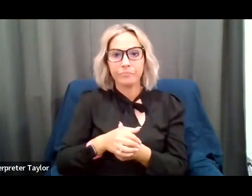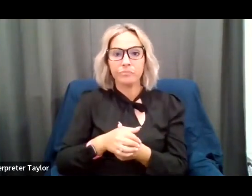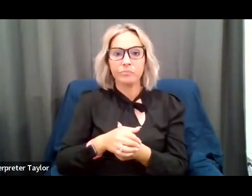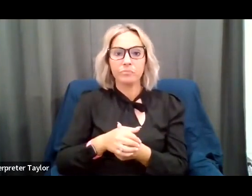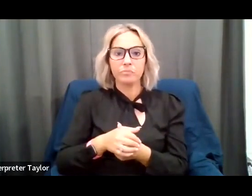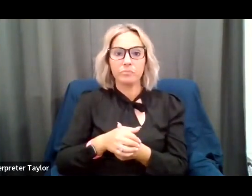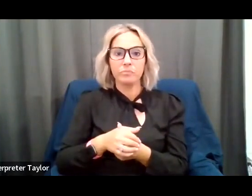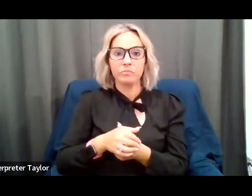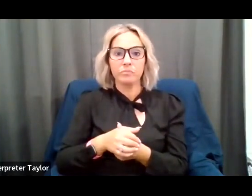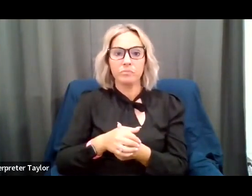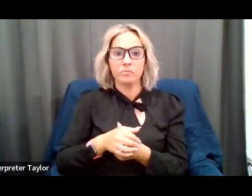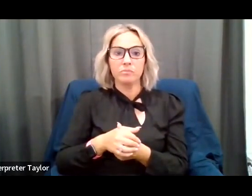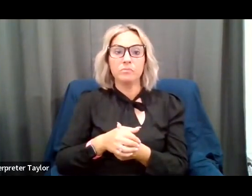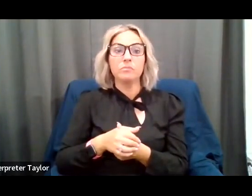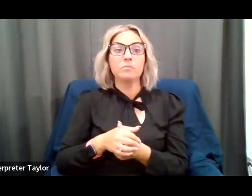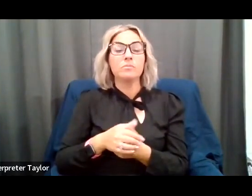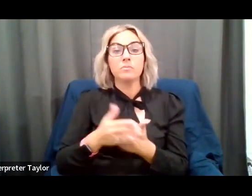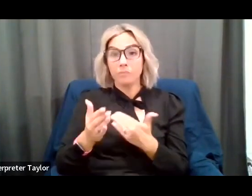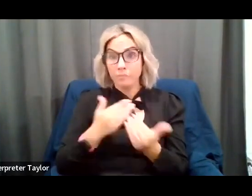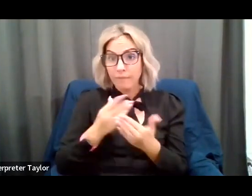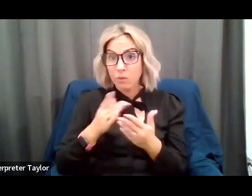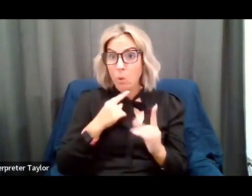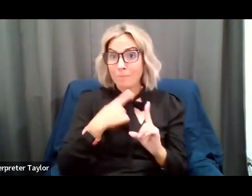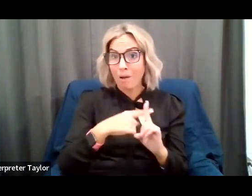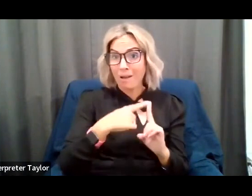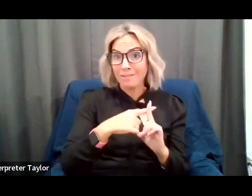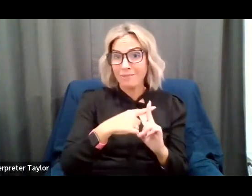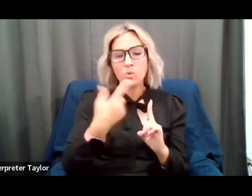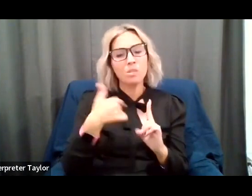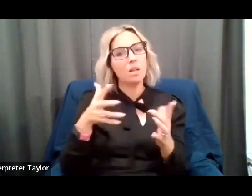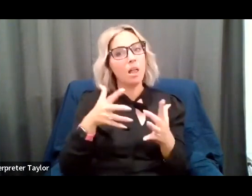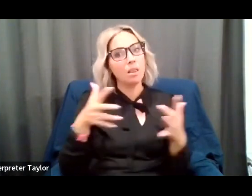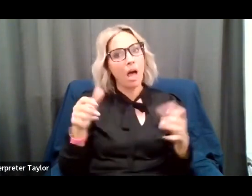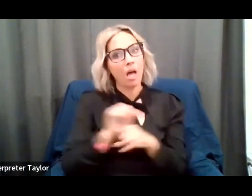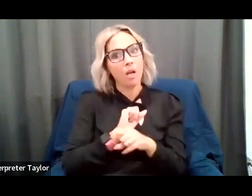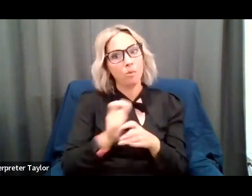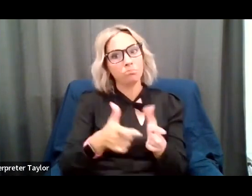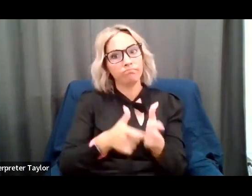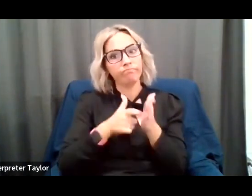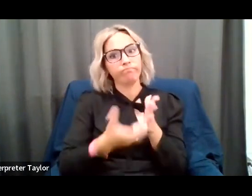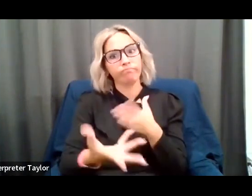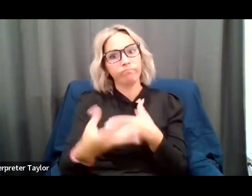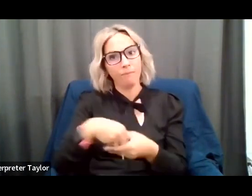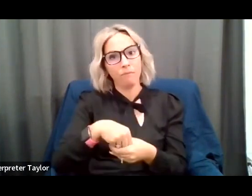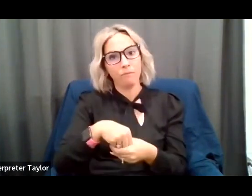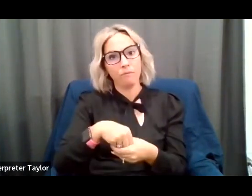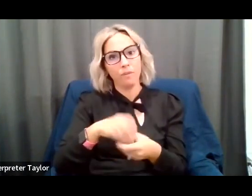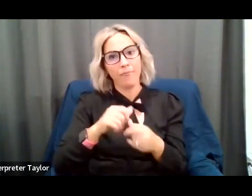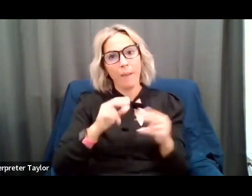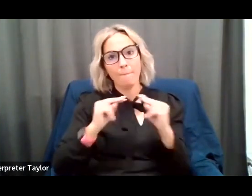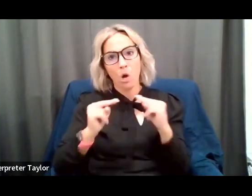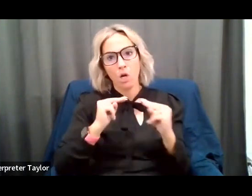Though positive, there was a lot of work that goes into the Bargaining process.